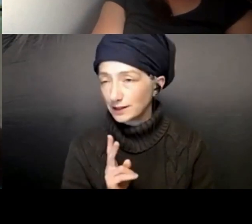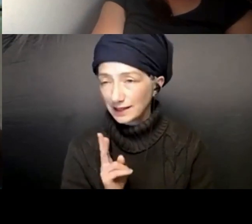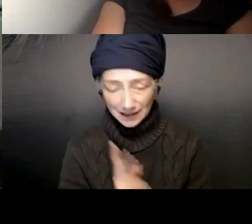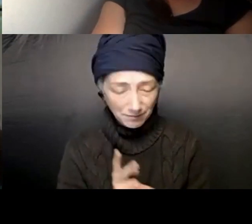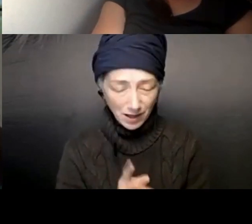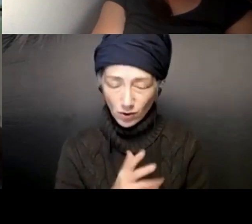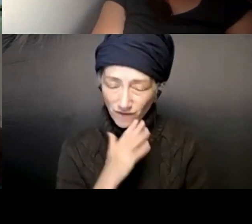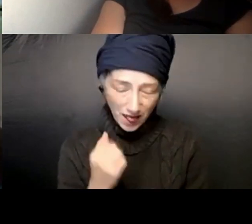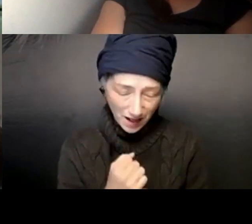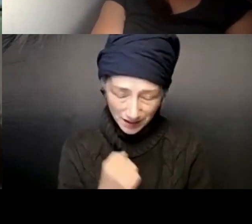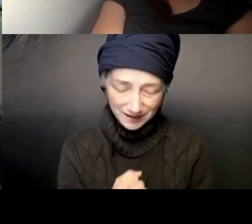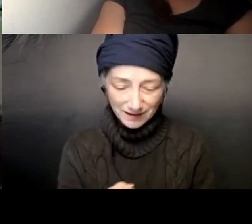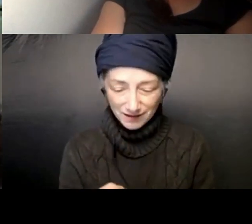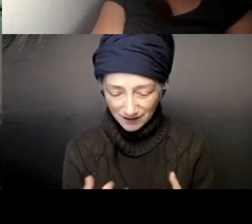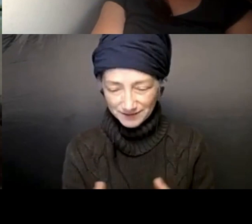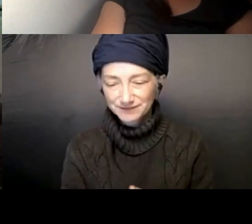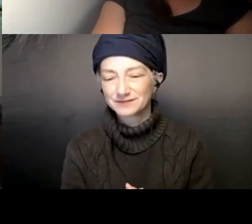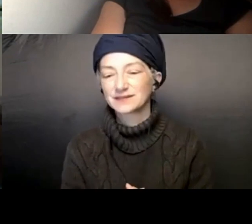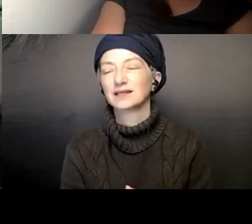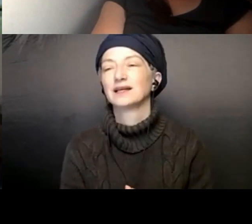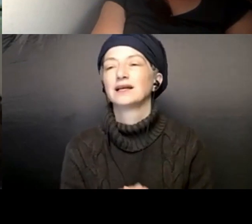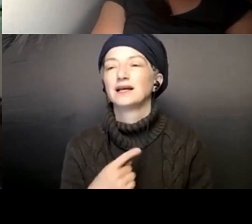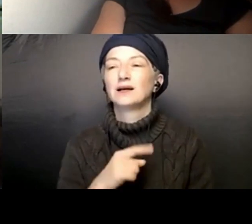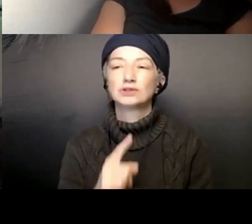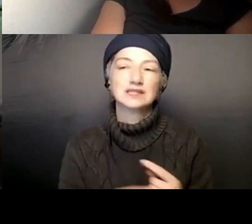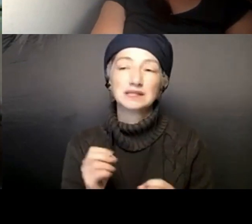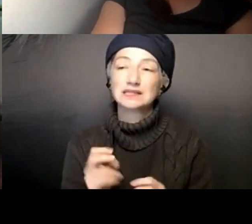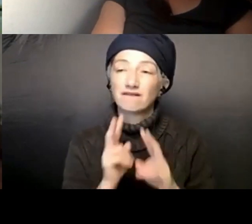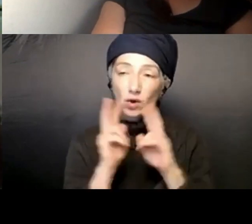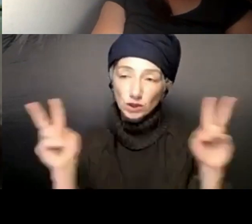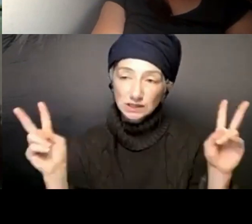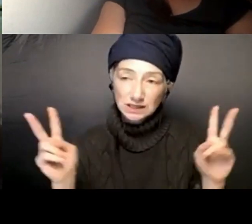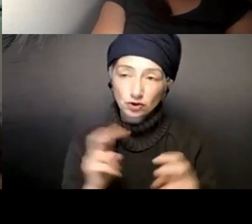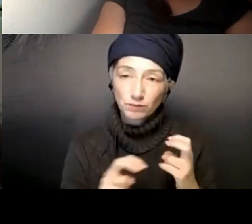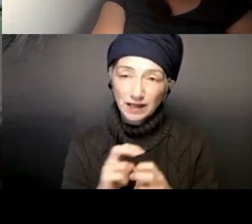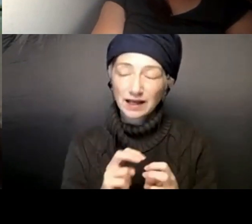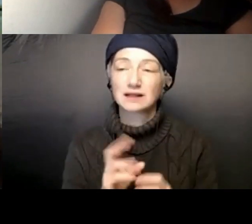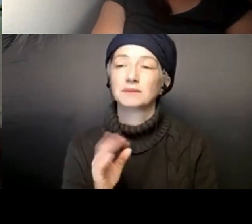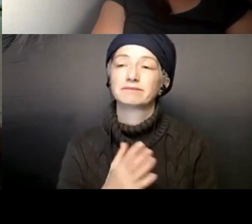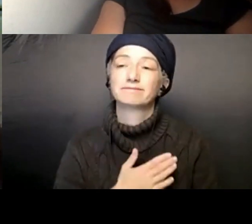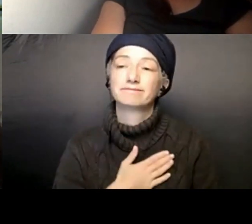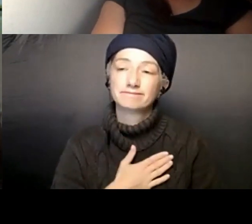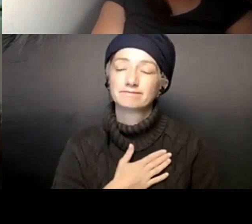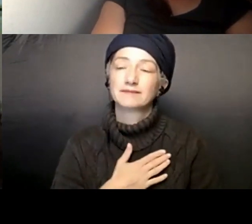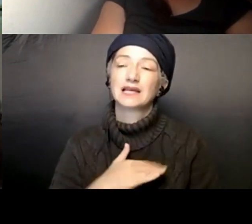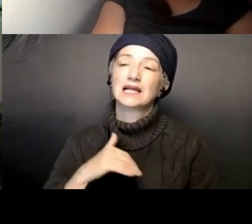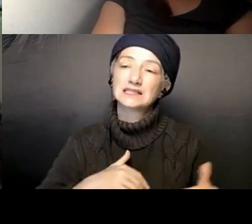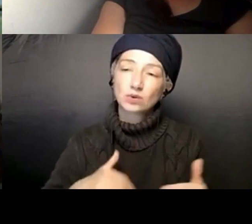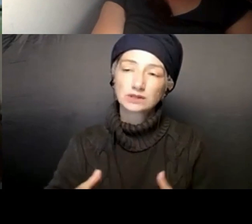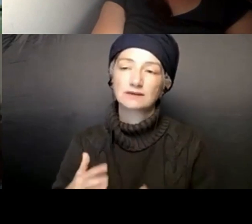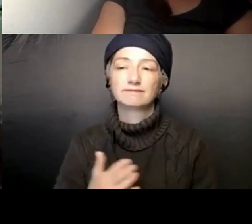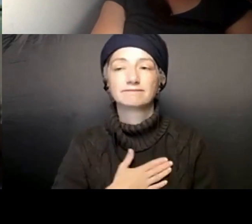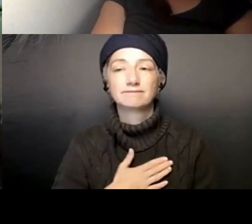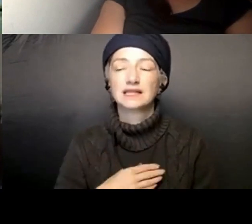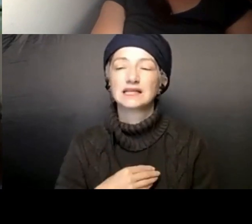and that we still have always to be super careful about our mental health and our resources.